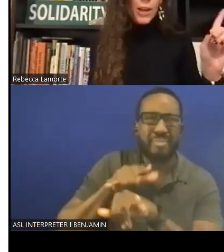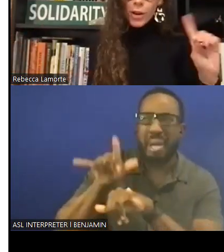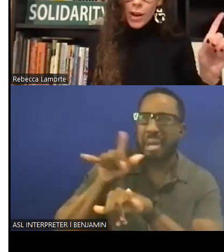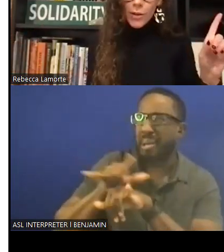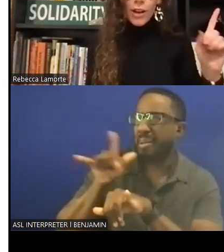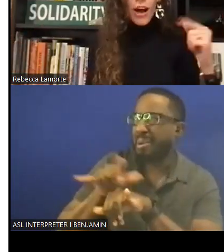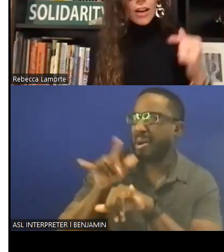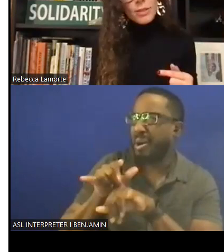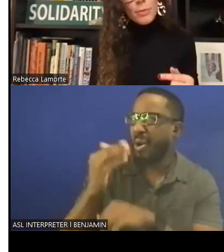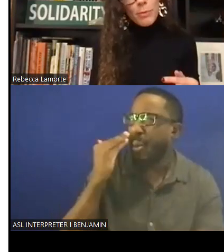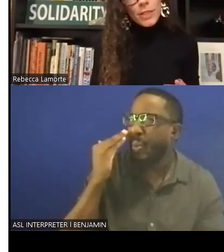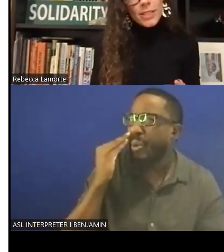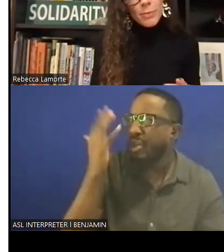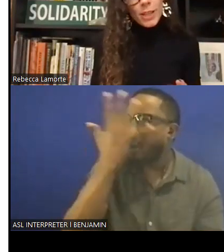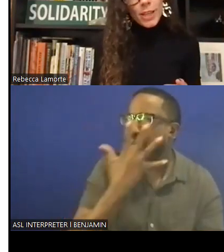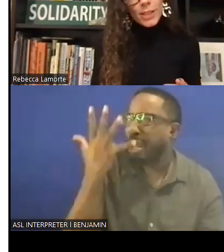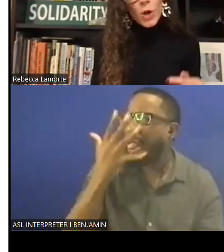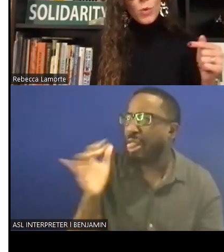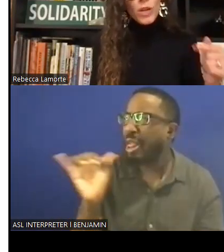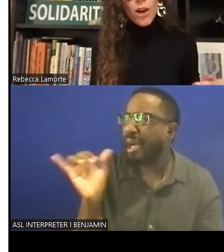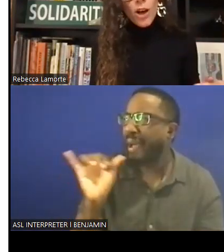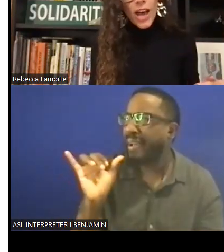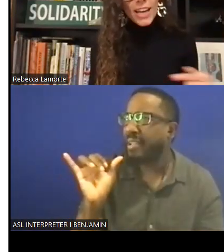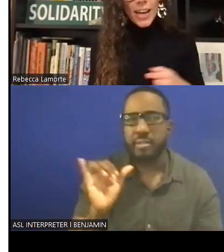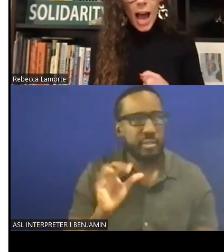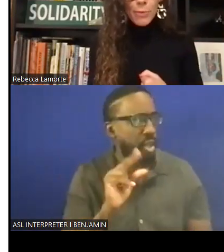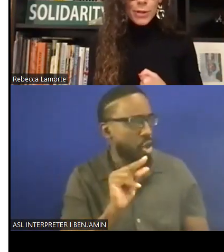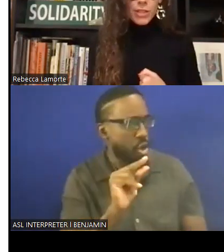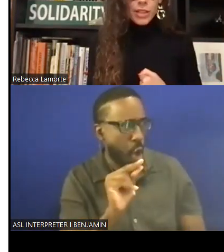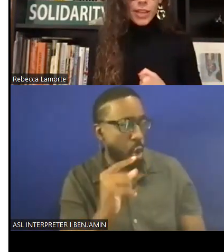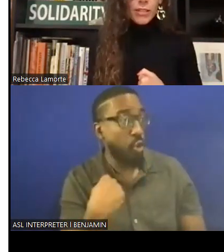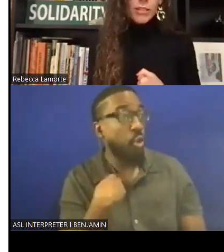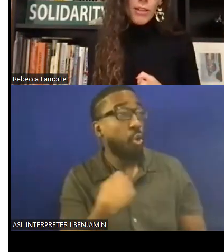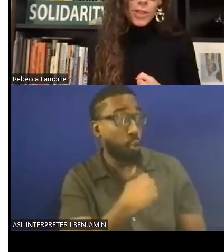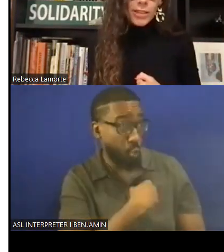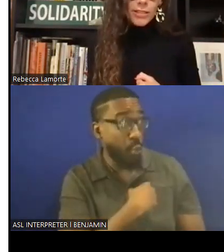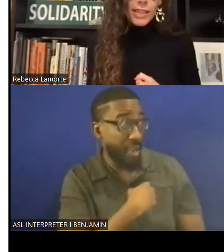No, no, us as people with disabilities, we saw that, and I personally loved it.